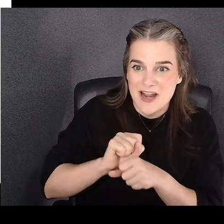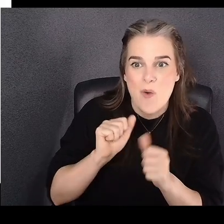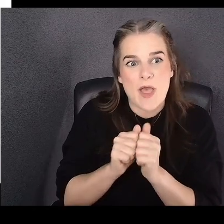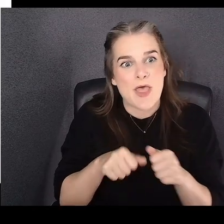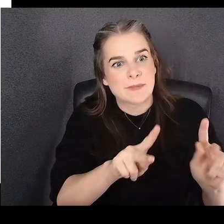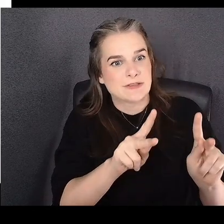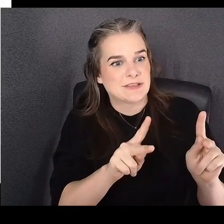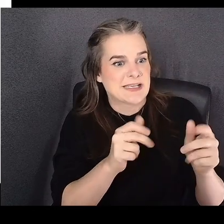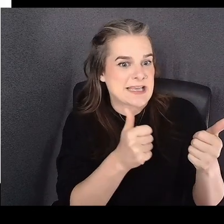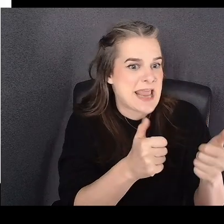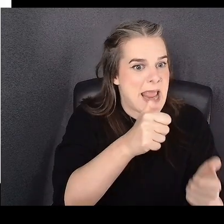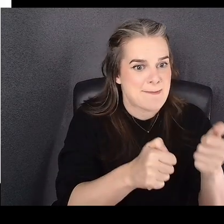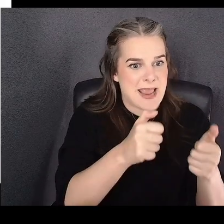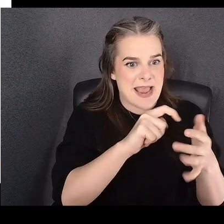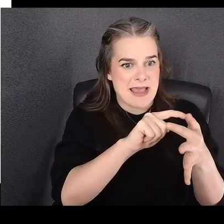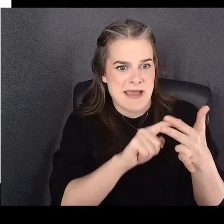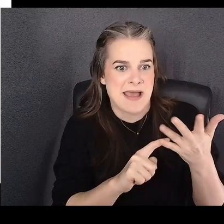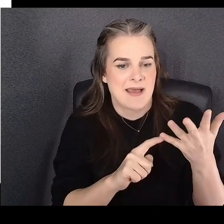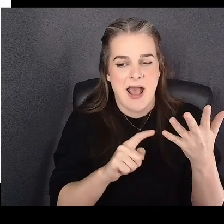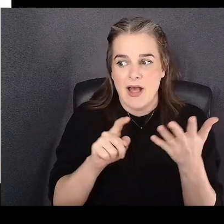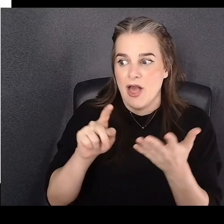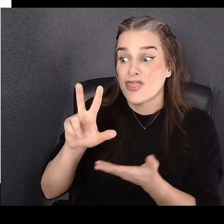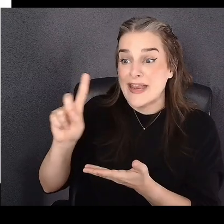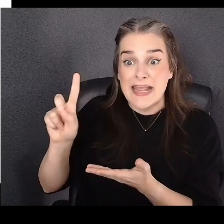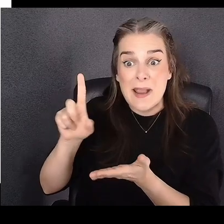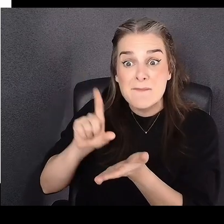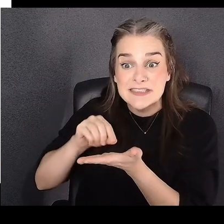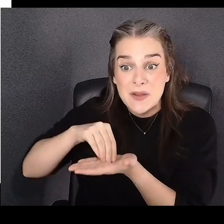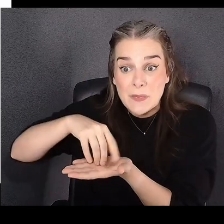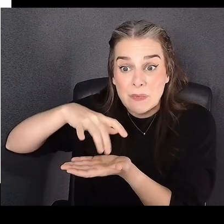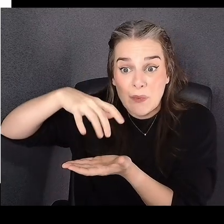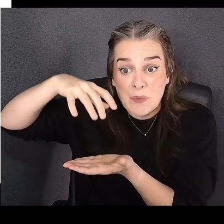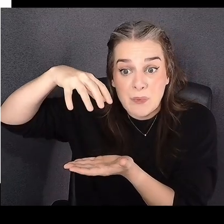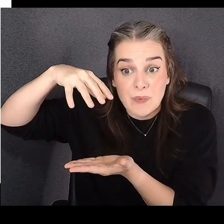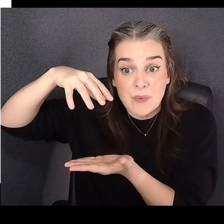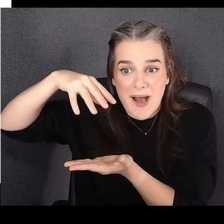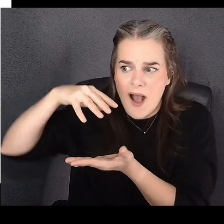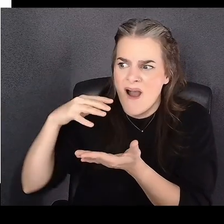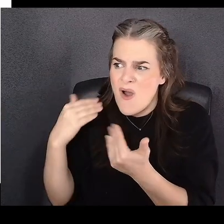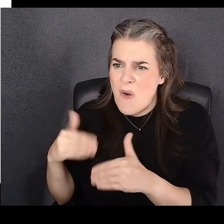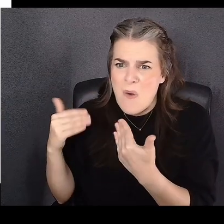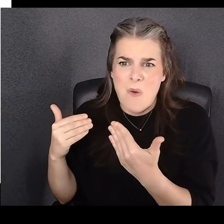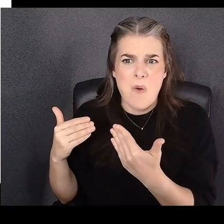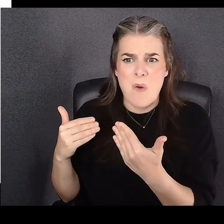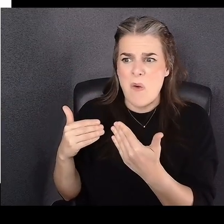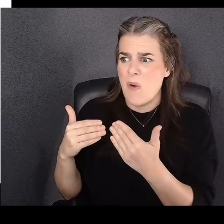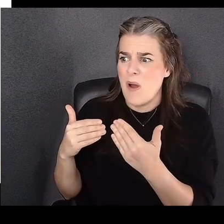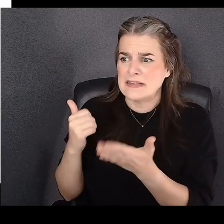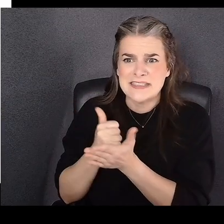of what assistive technology and 3D printing can do-- that position has been maintained for 14 years,